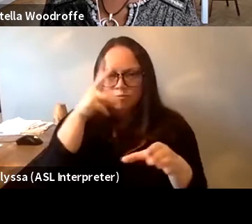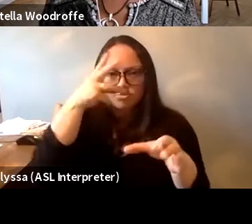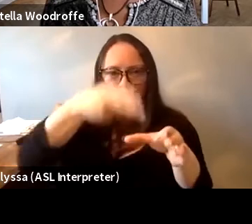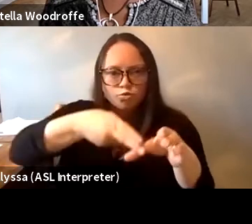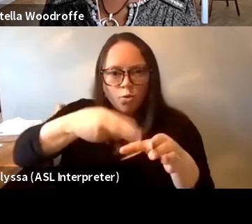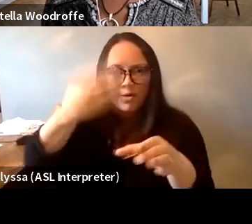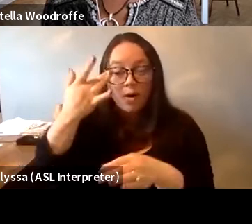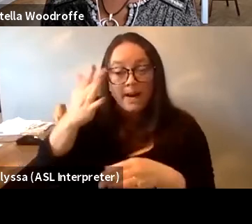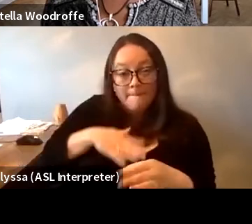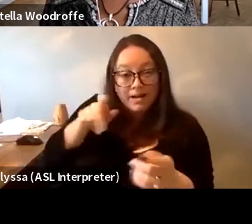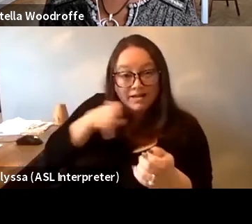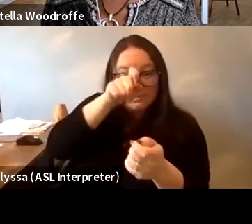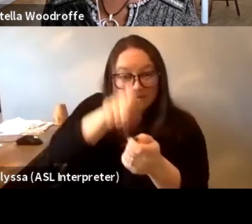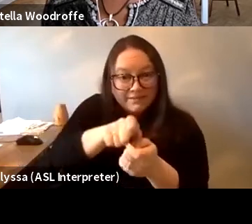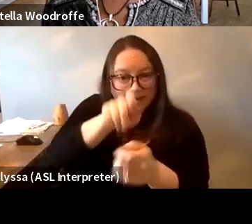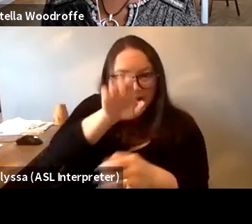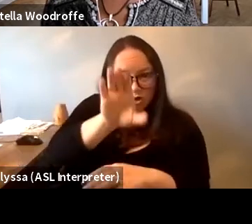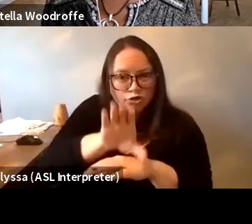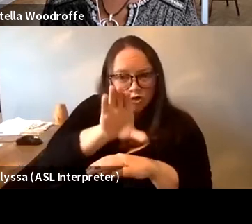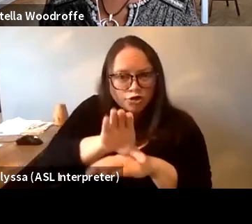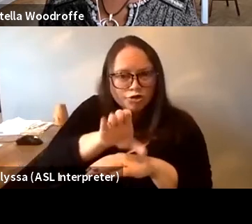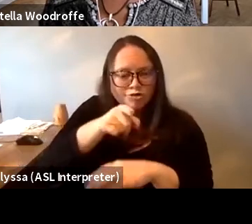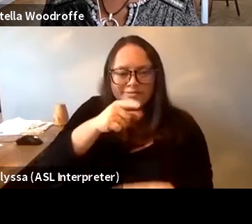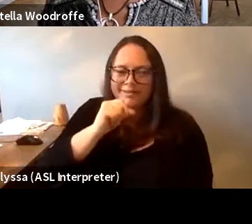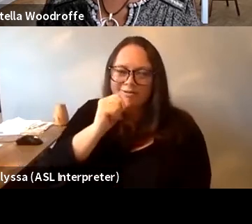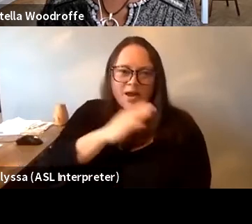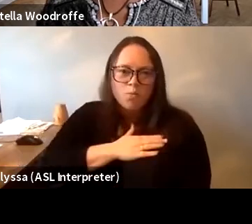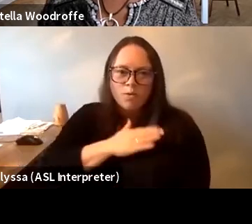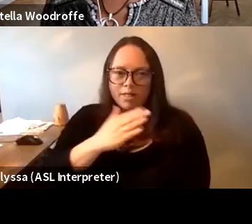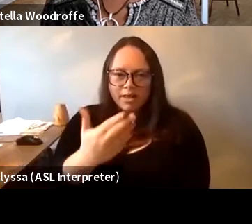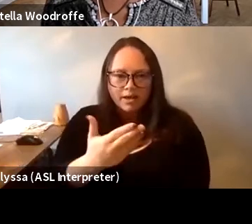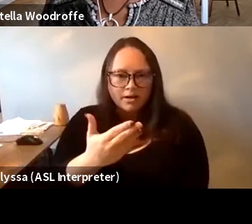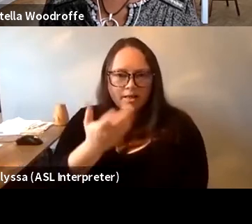the information not to want the education. So for that, we go